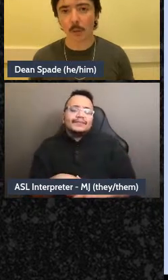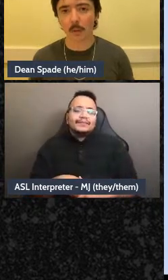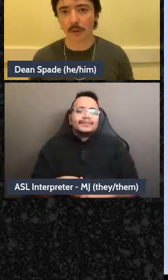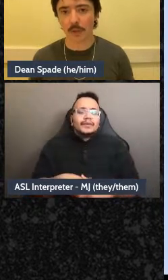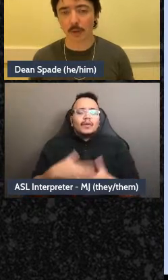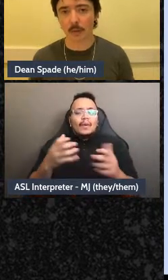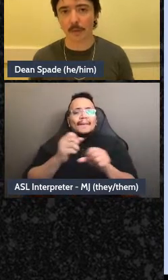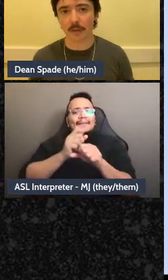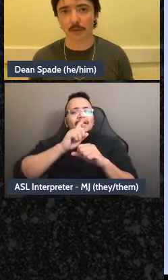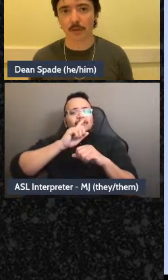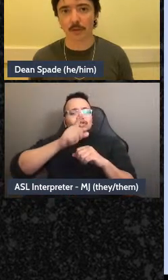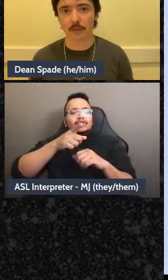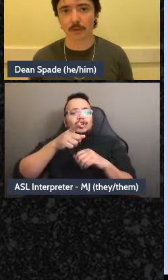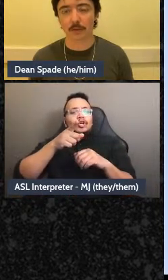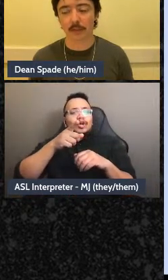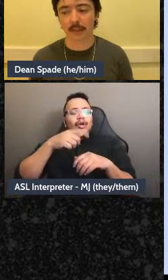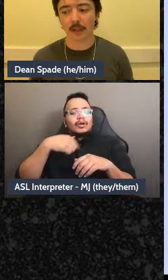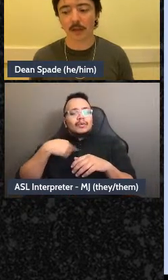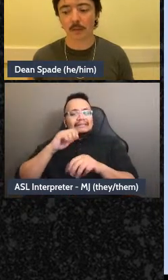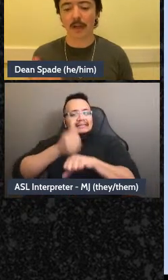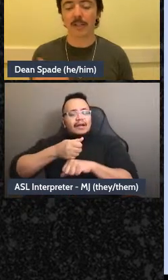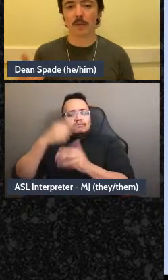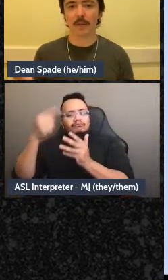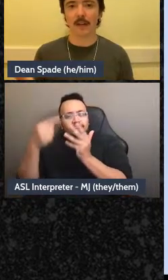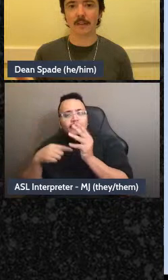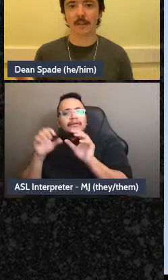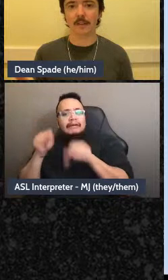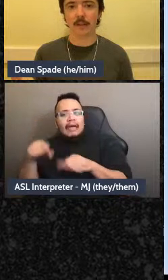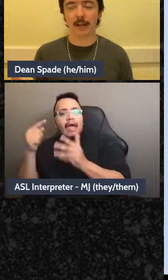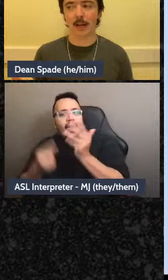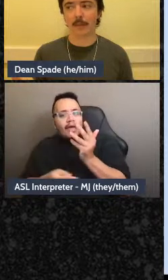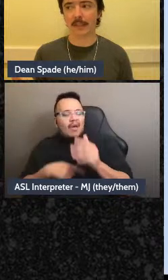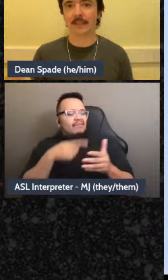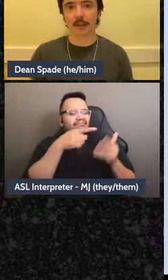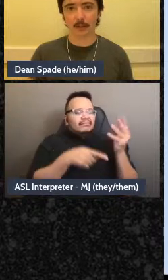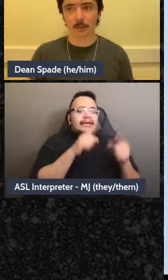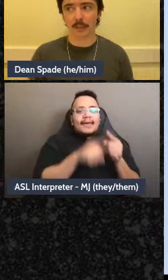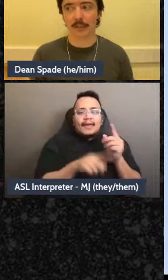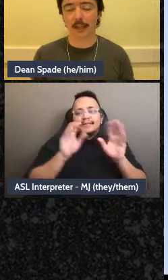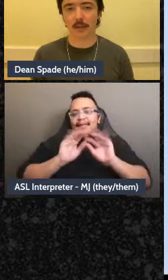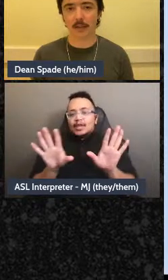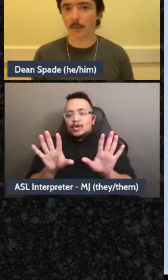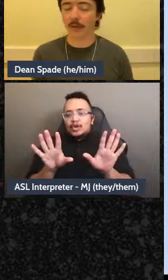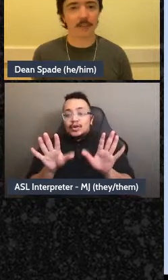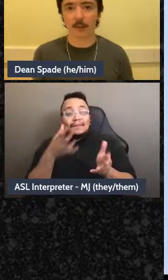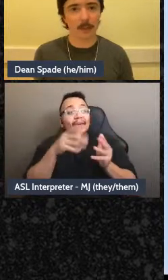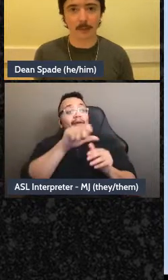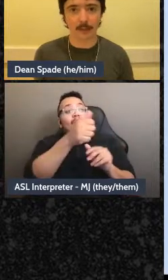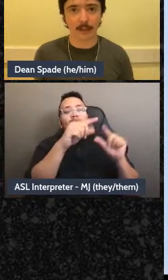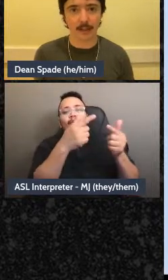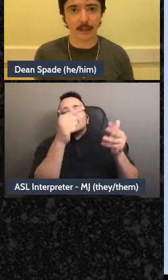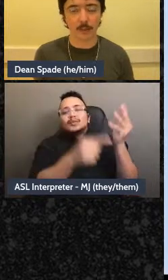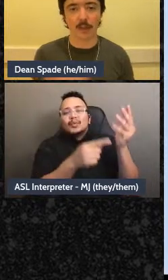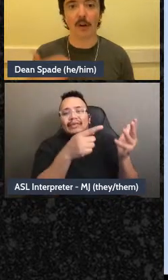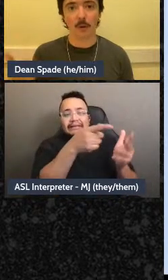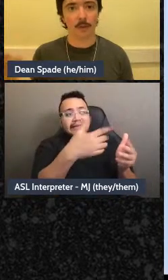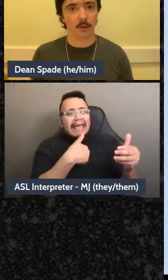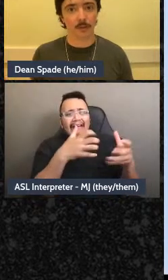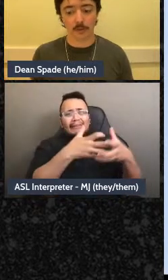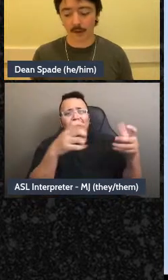what we do and what we don't do, we're like “oh we're not doing that right now because this other group does that because we don't have enough people right now and we know we don't do that”